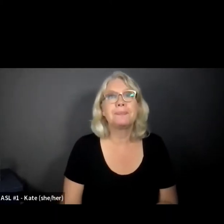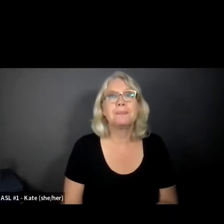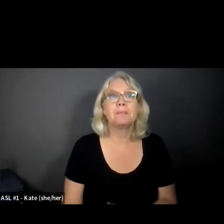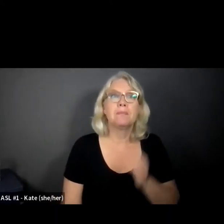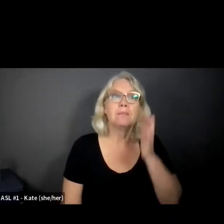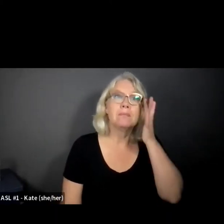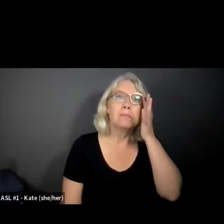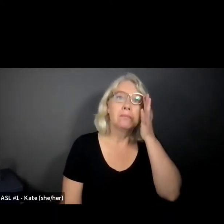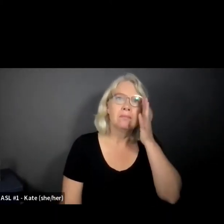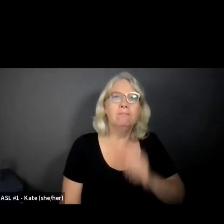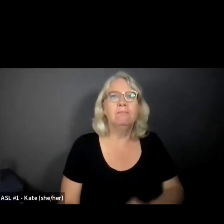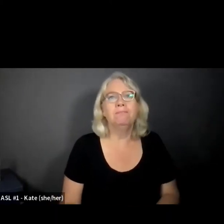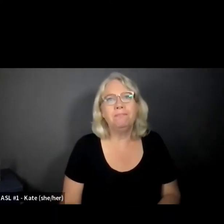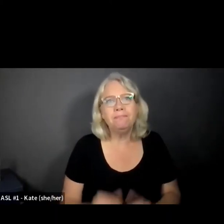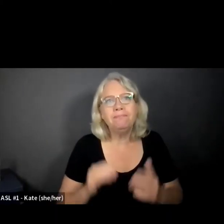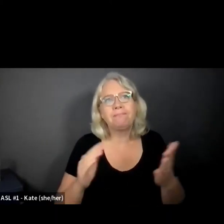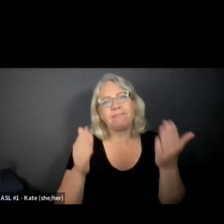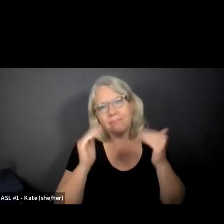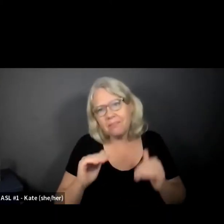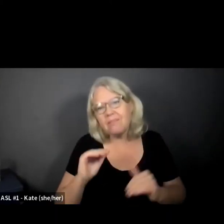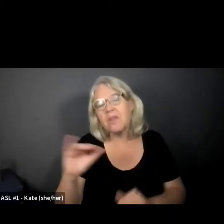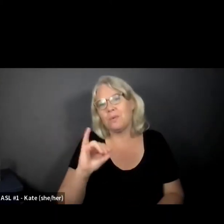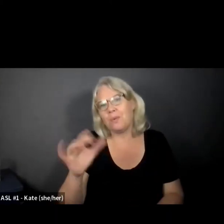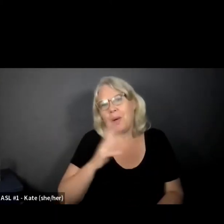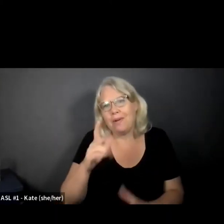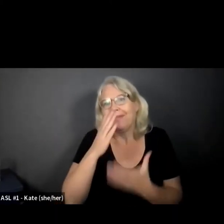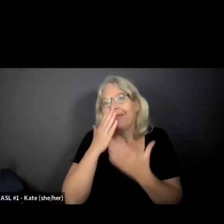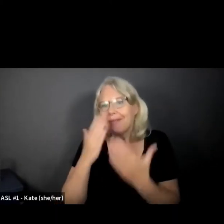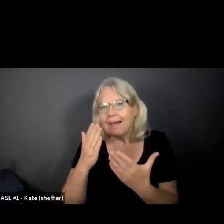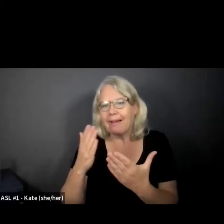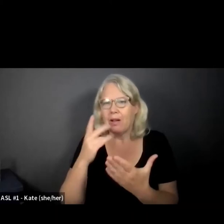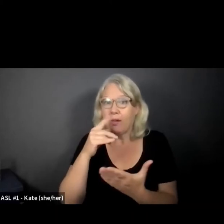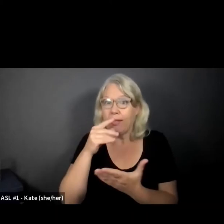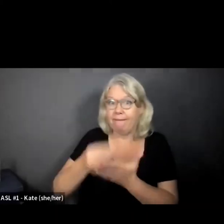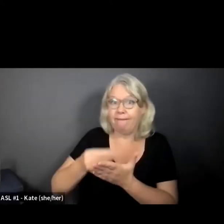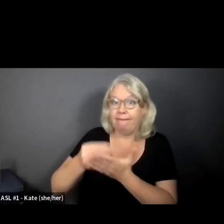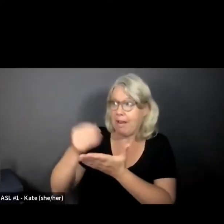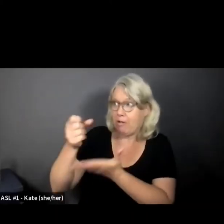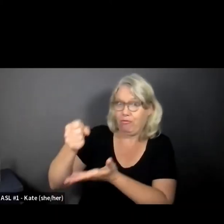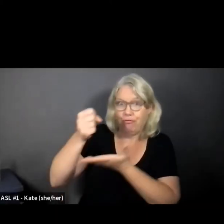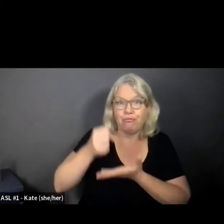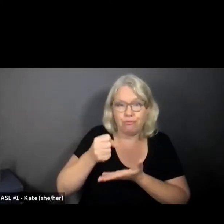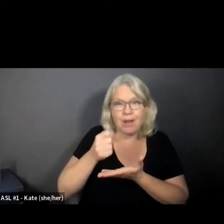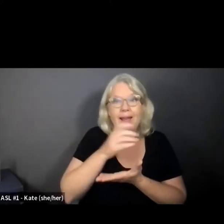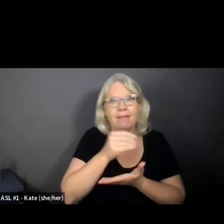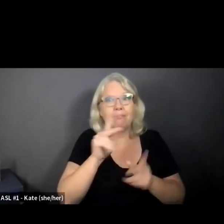WITH GRATITUDE, I WISH TO THANK OUR FUNDERS AND DONORS WITHOUT WOMAN WE WOULD NOT BE ABLE TO DO.